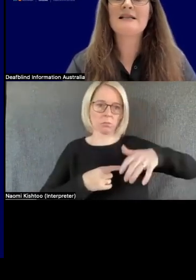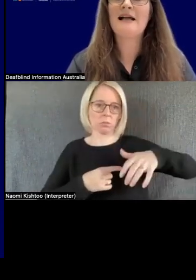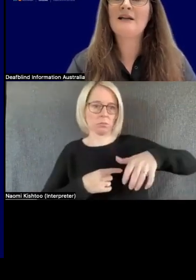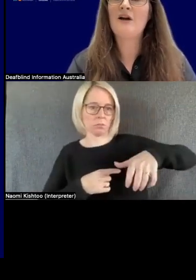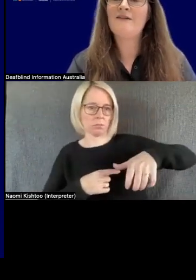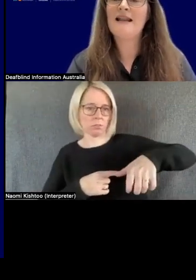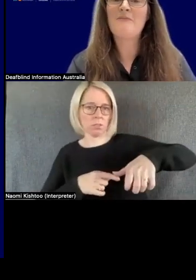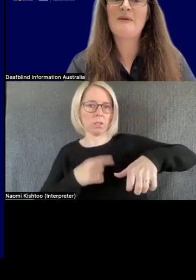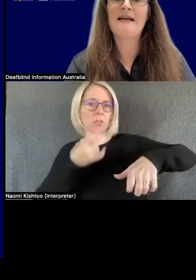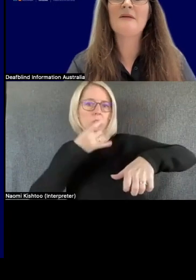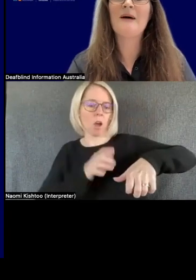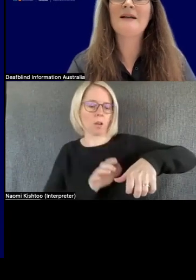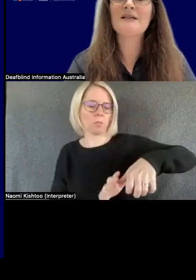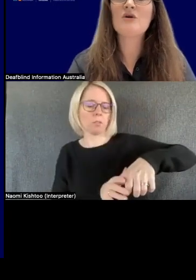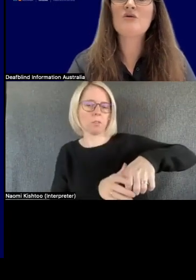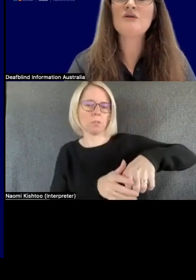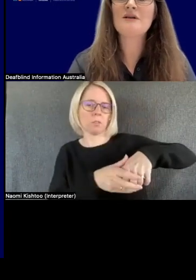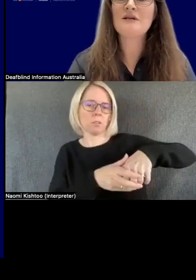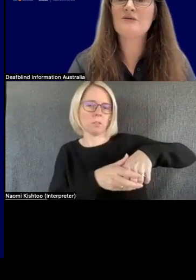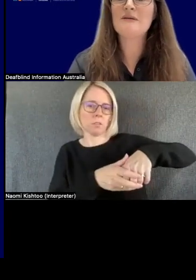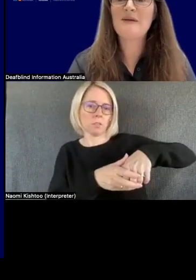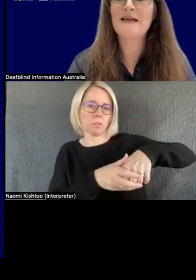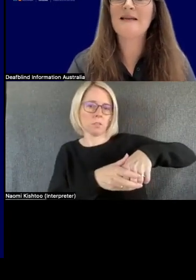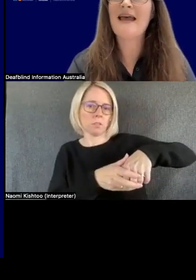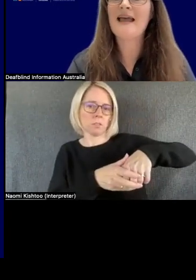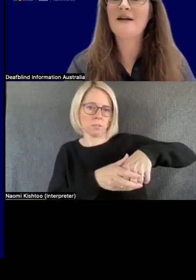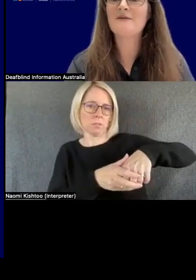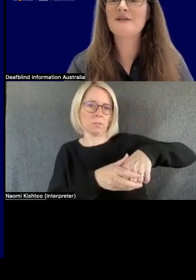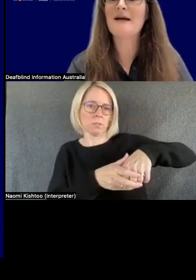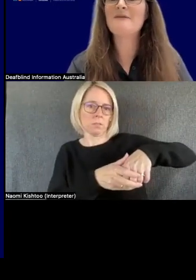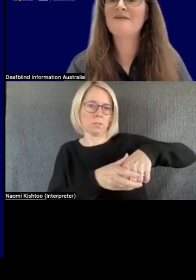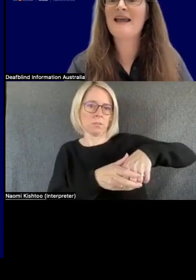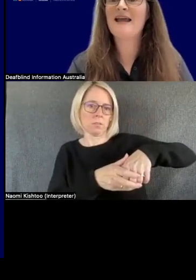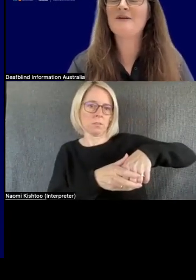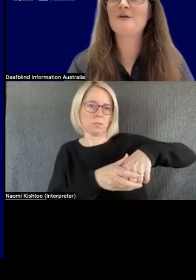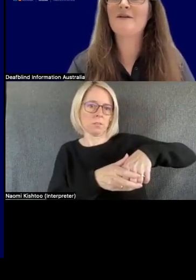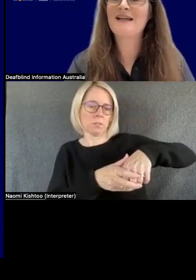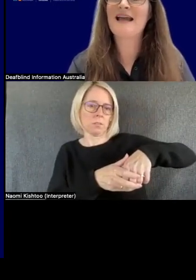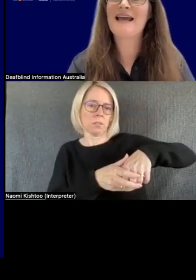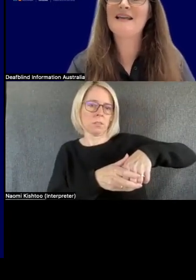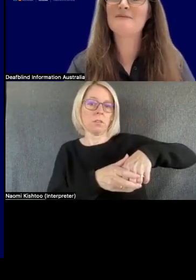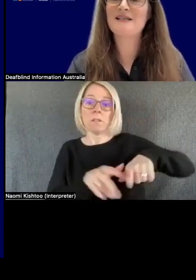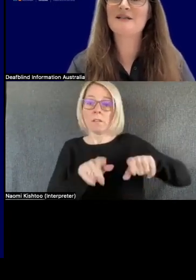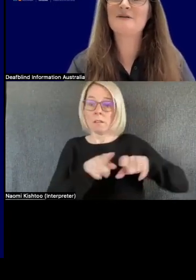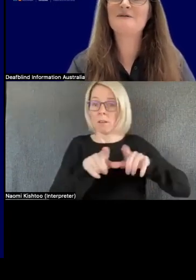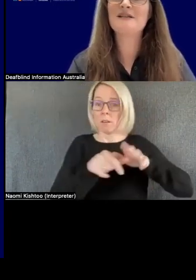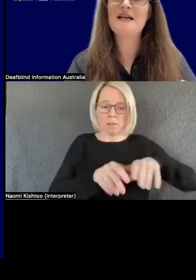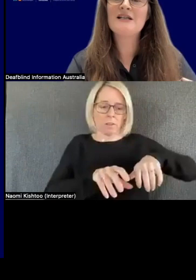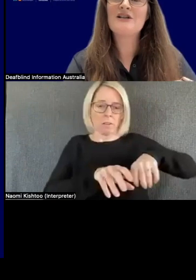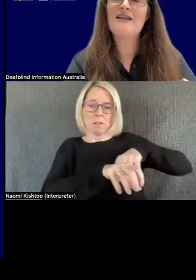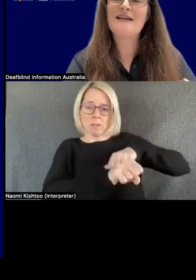slightly overlapping but is also gripping some of the handle of the cane themselves. So they